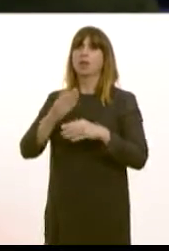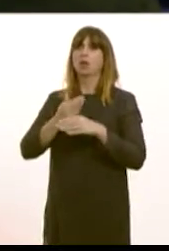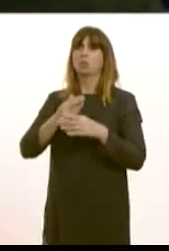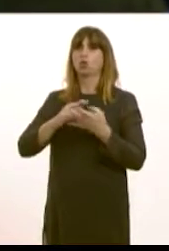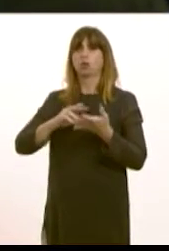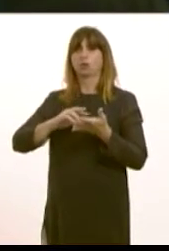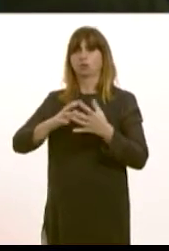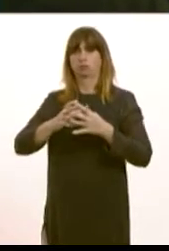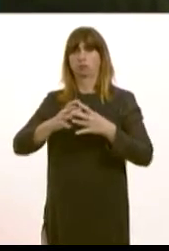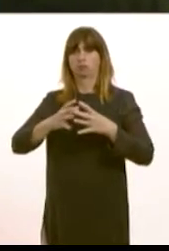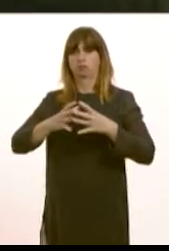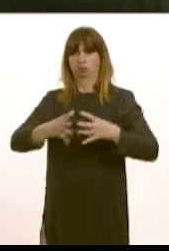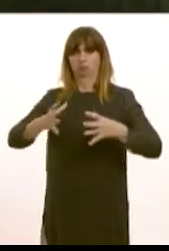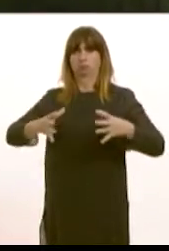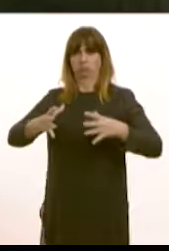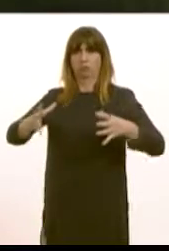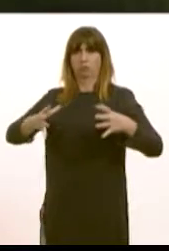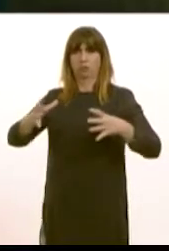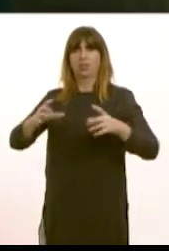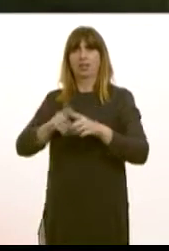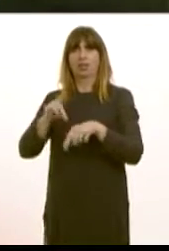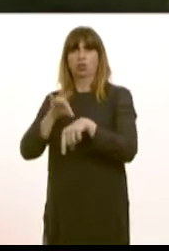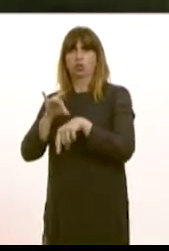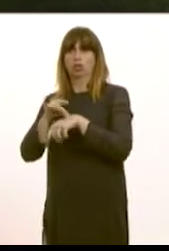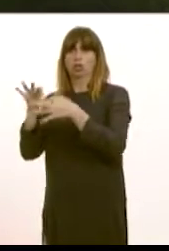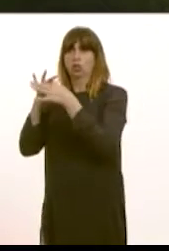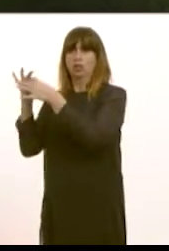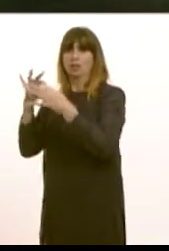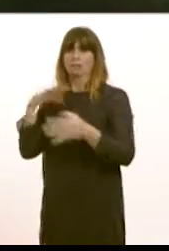emerging role of physiciansí associations and our medical schools as a way of boosting